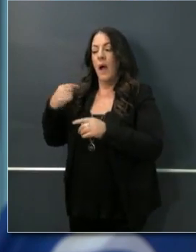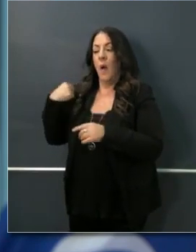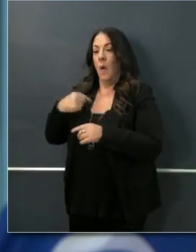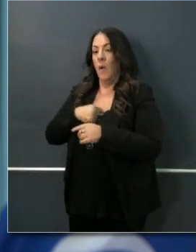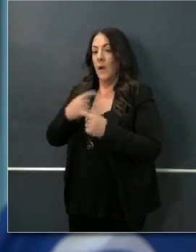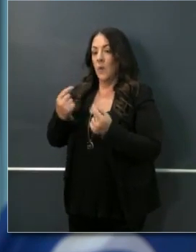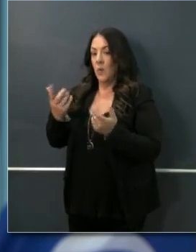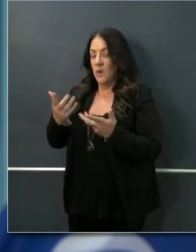FIRST DAY.